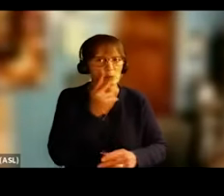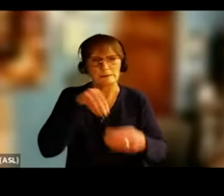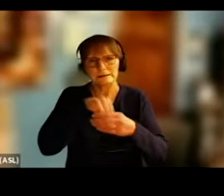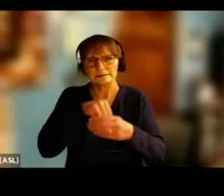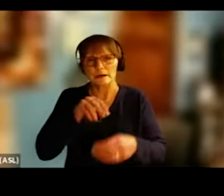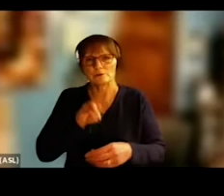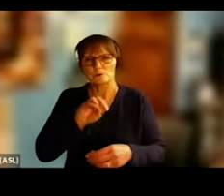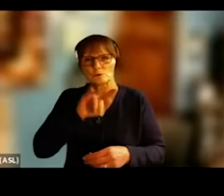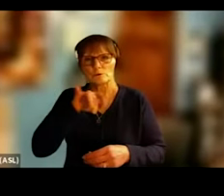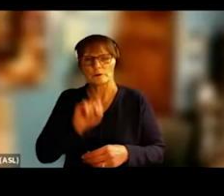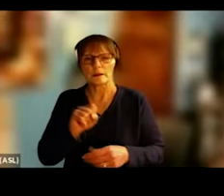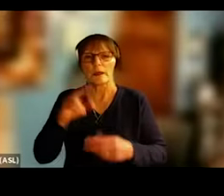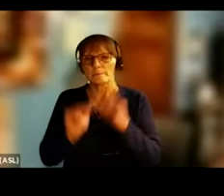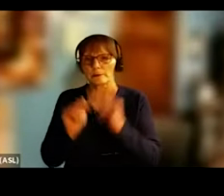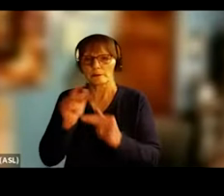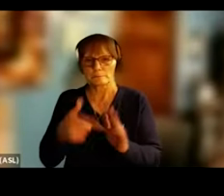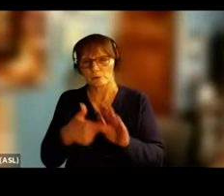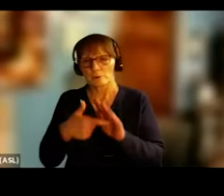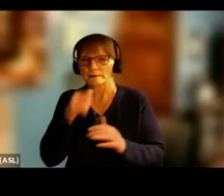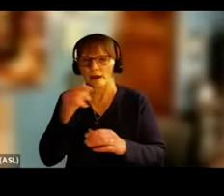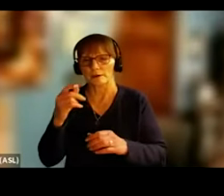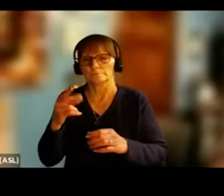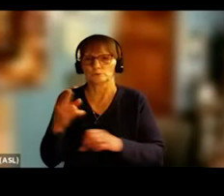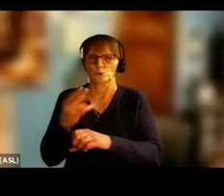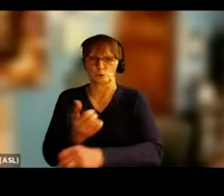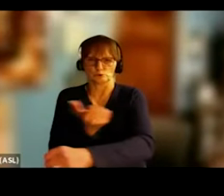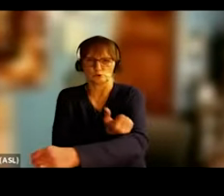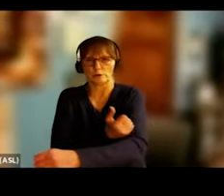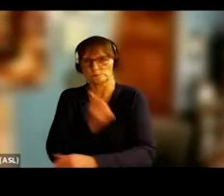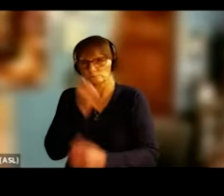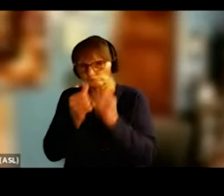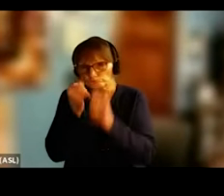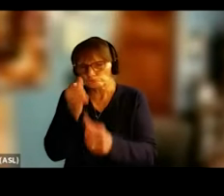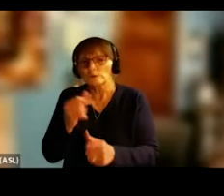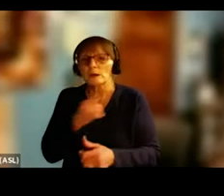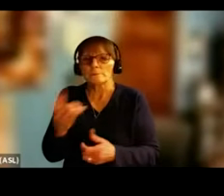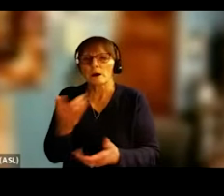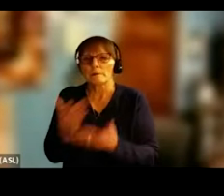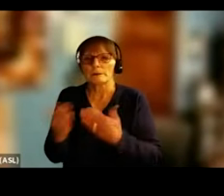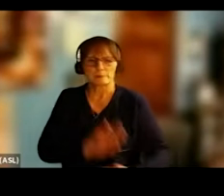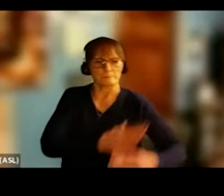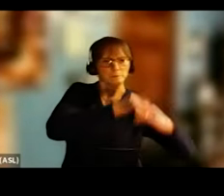buildings that require people to not use substances. But what we know, this may then bar folks who are older adults